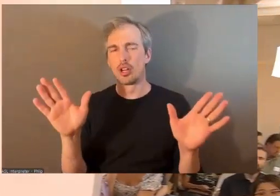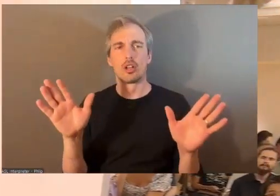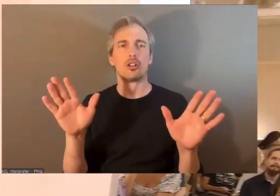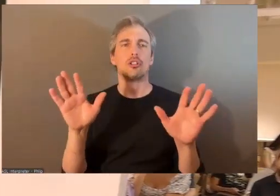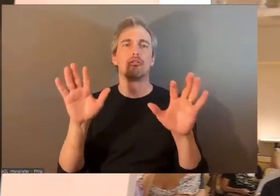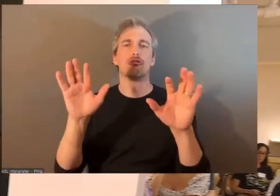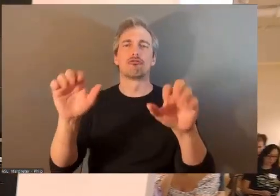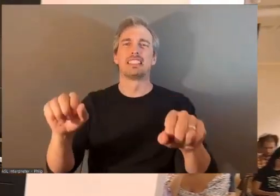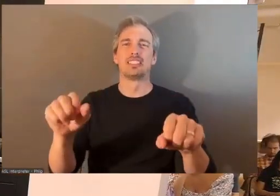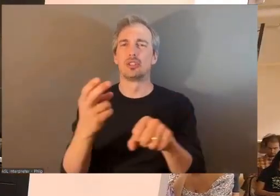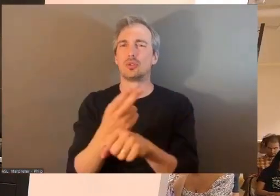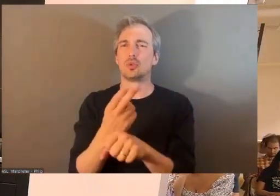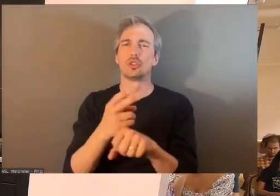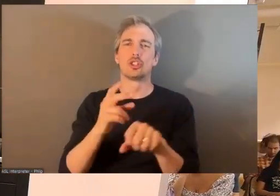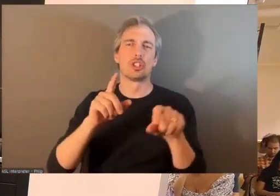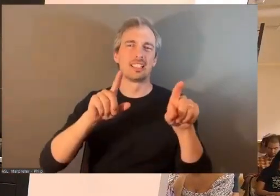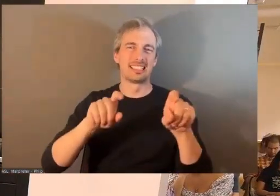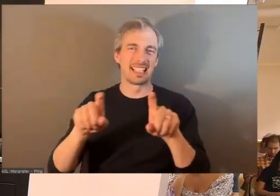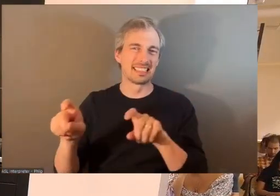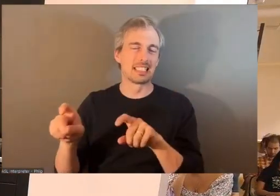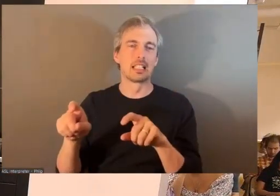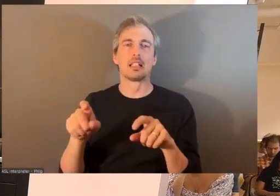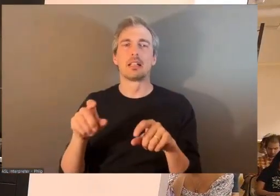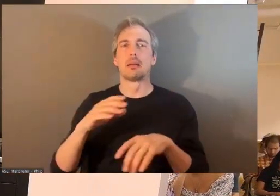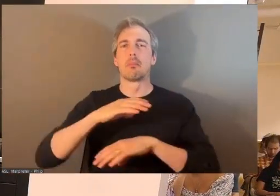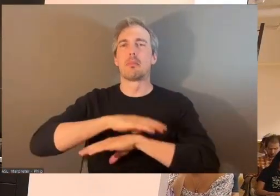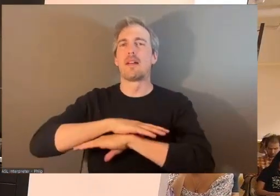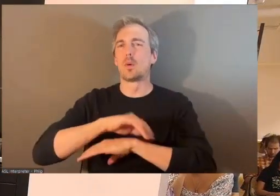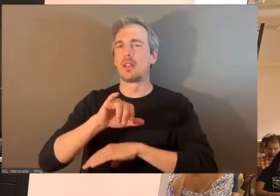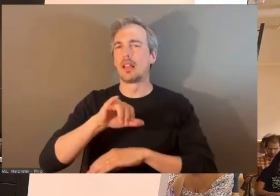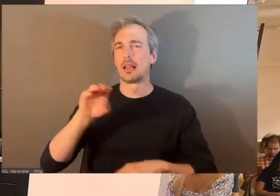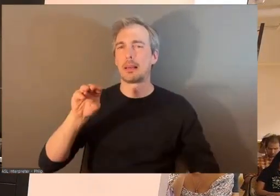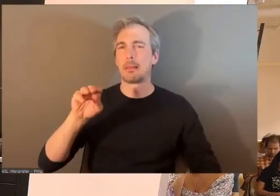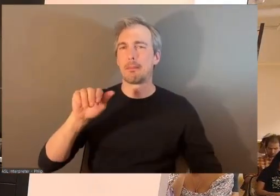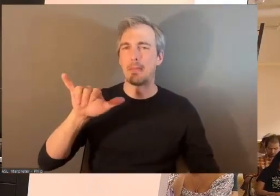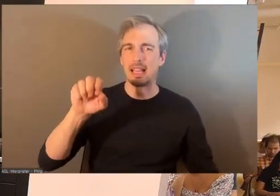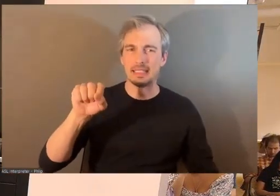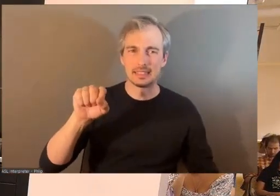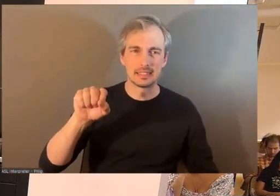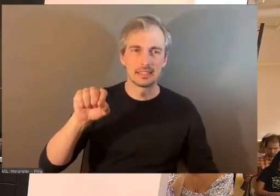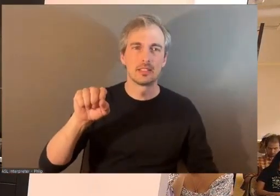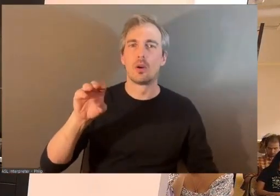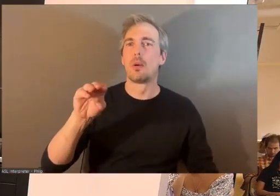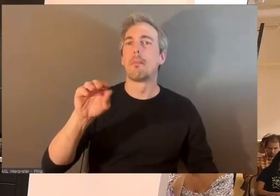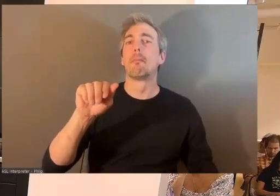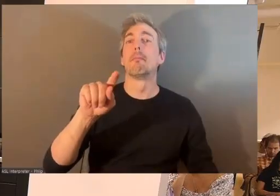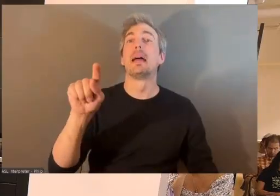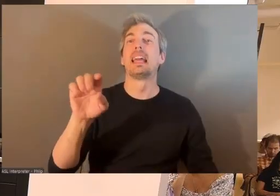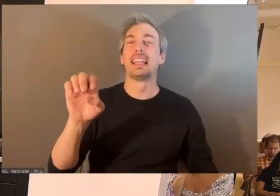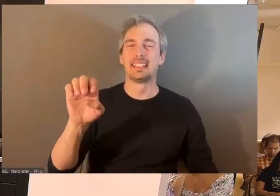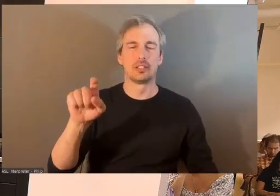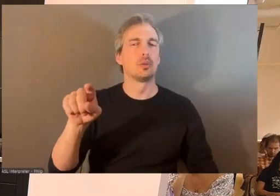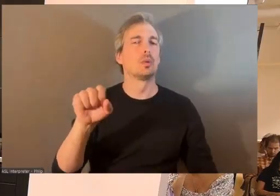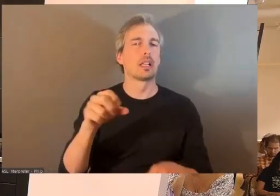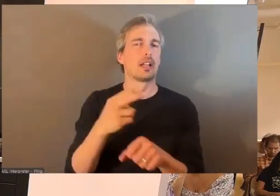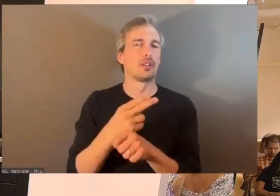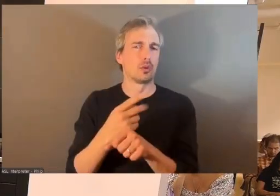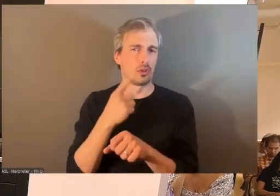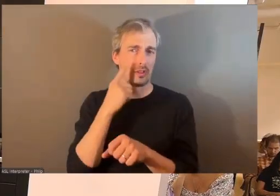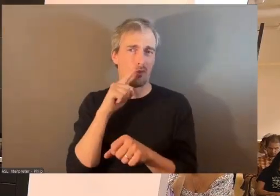can... For relatively affordable costs do kind of a broad range of testing.